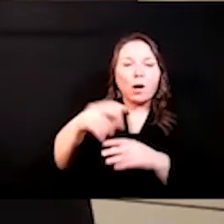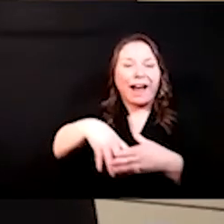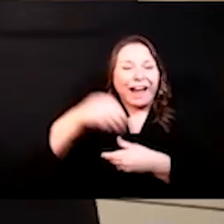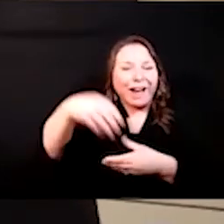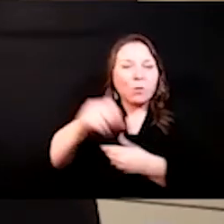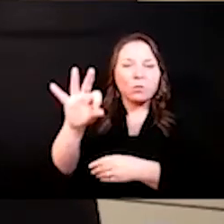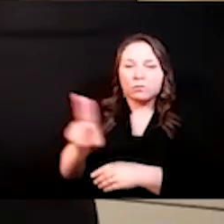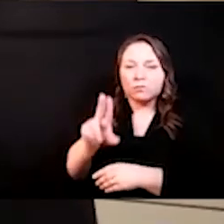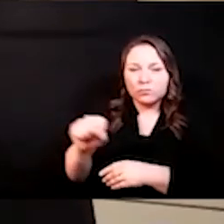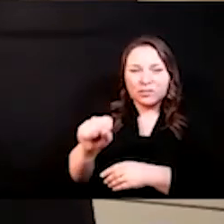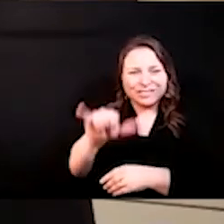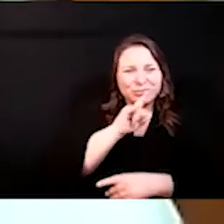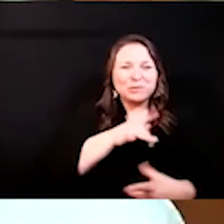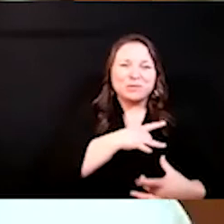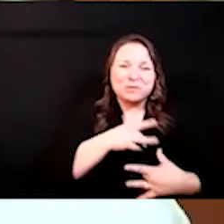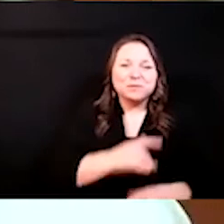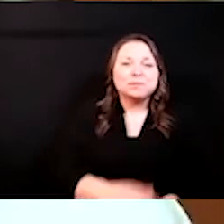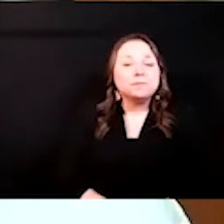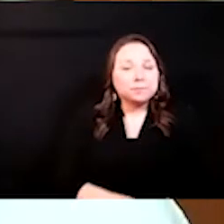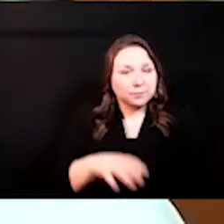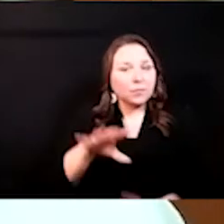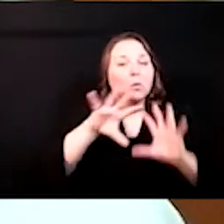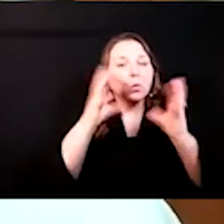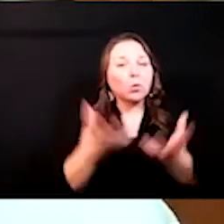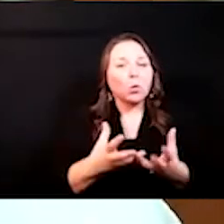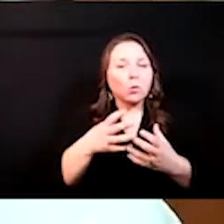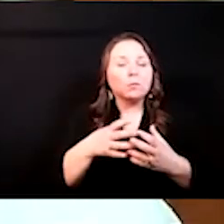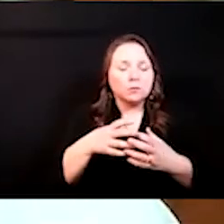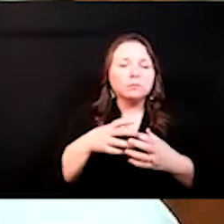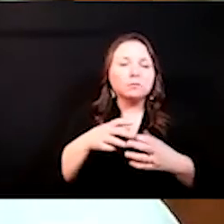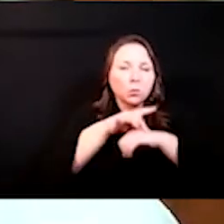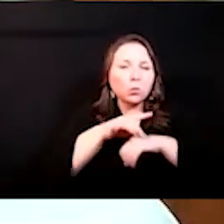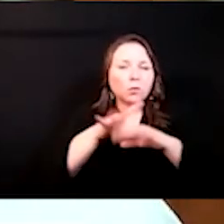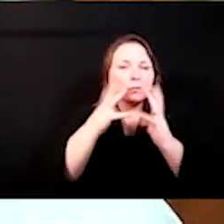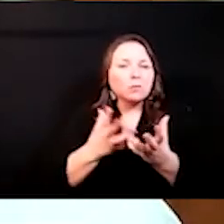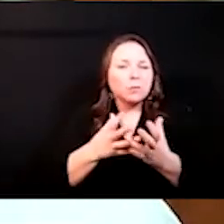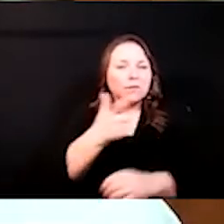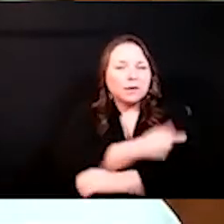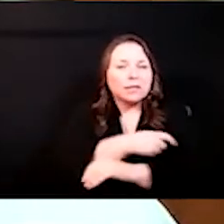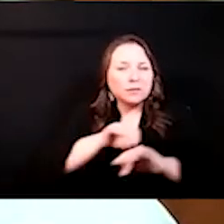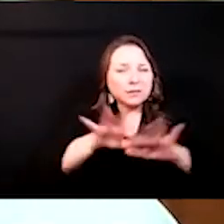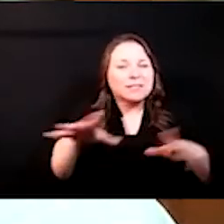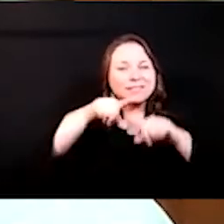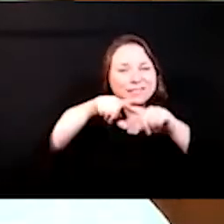THE U.S.? THIS IS A MAJOR CONCERN. » SO GLOBAL VACCINE DISTRIBUTION WILL DEPEND